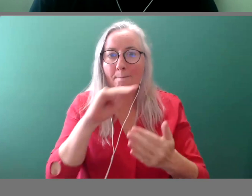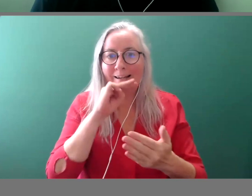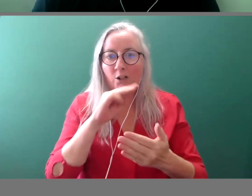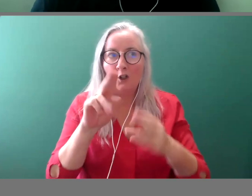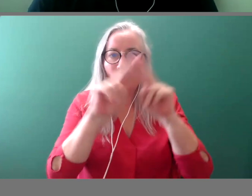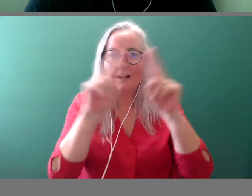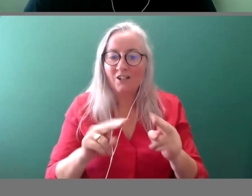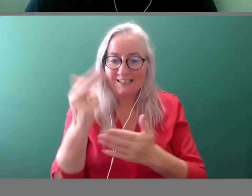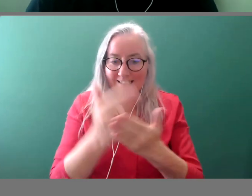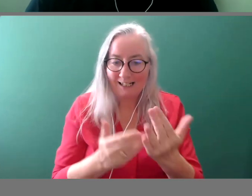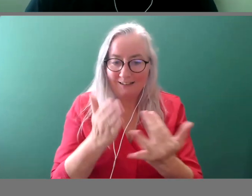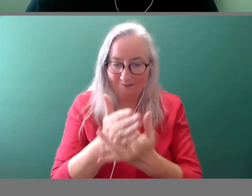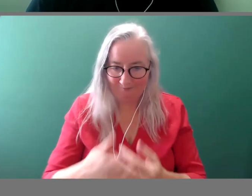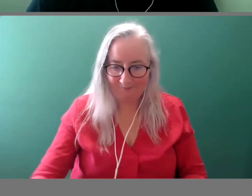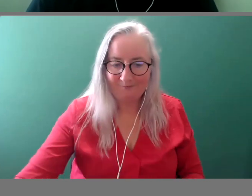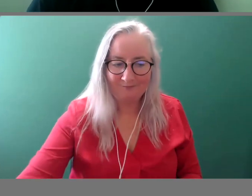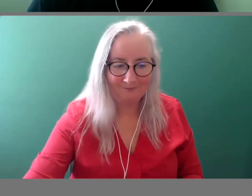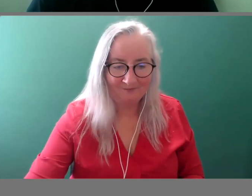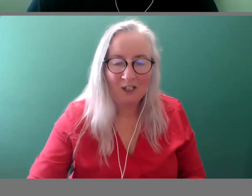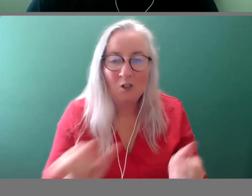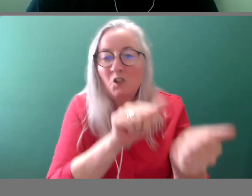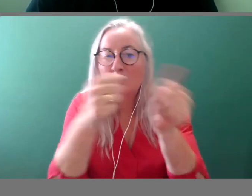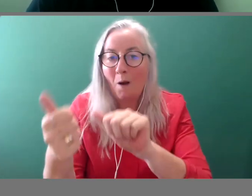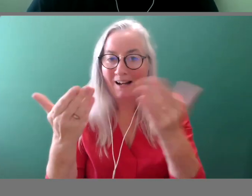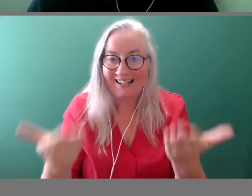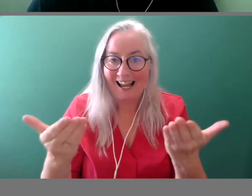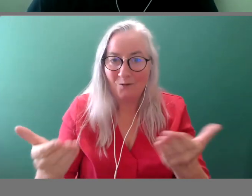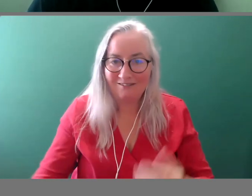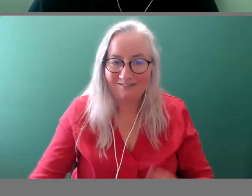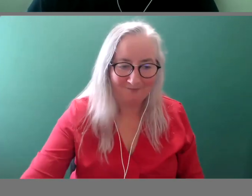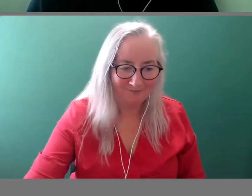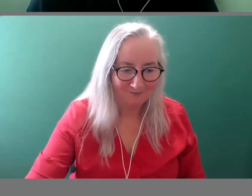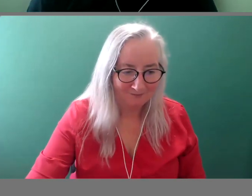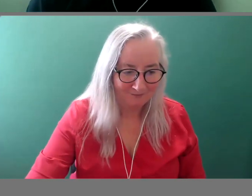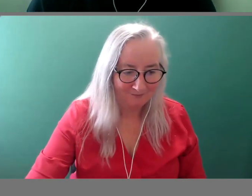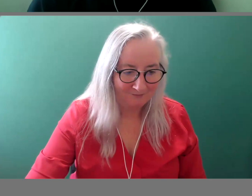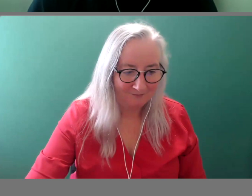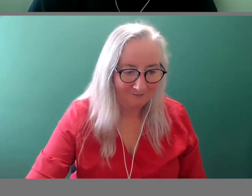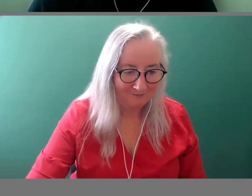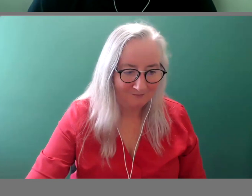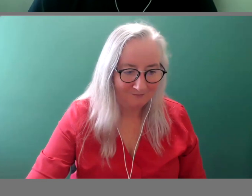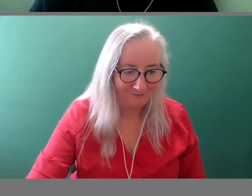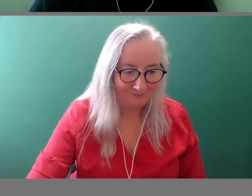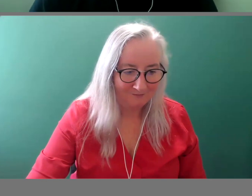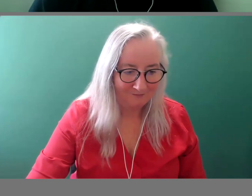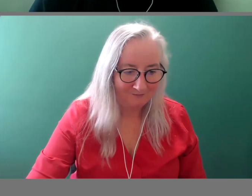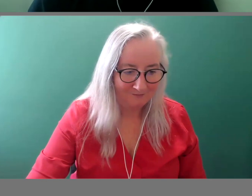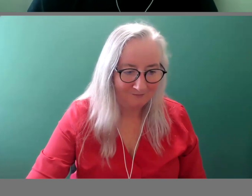to the greatest practical extent in the most independent and natural manner possible and